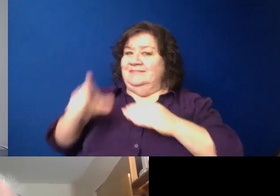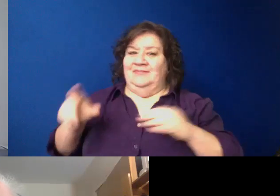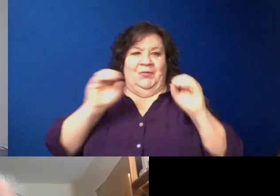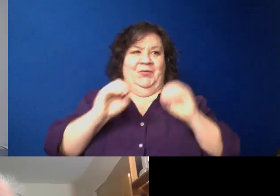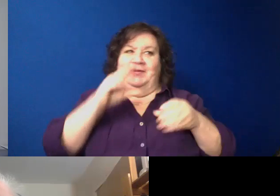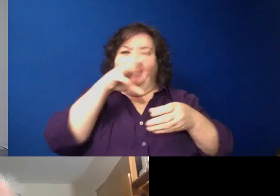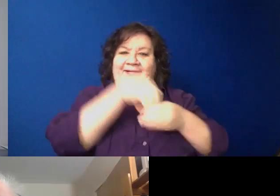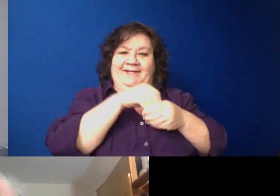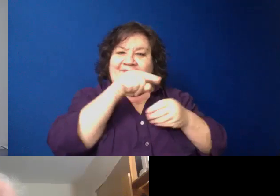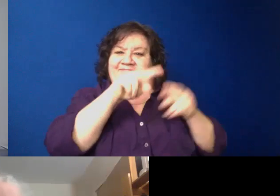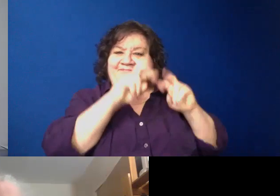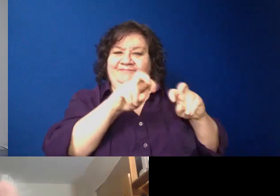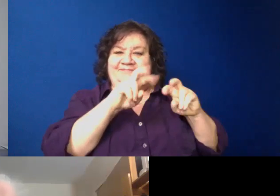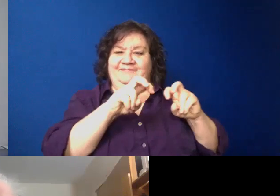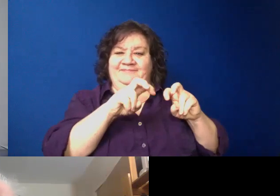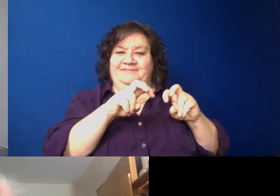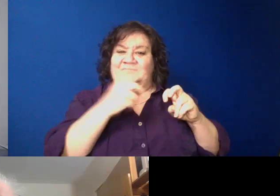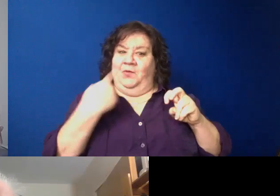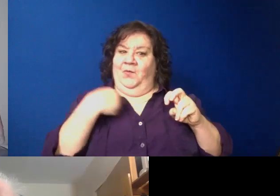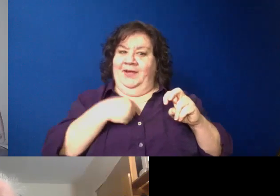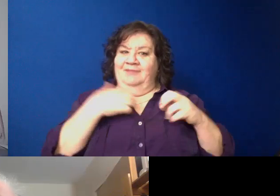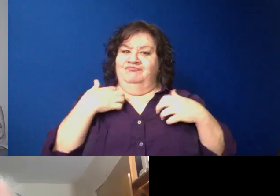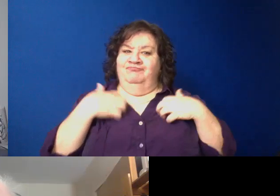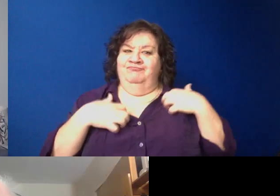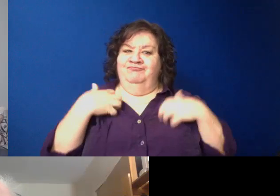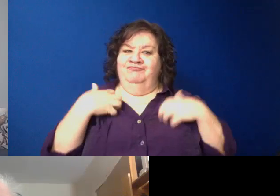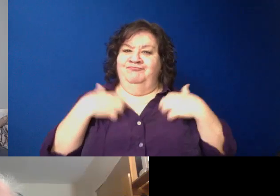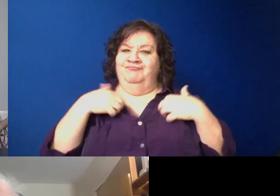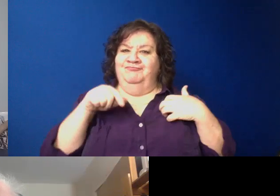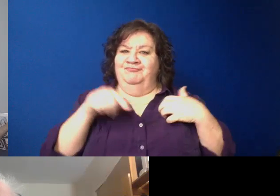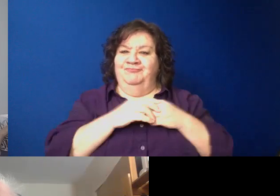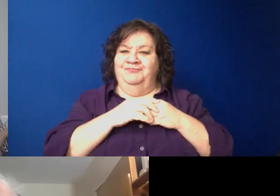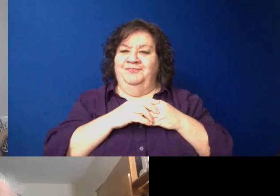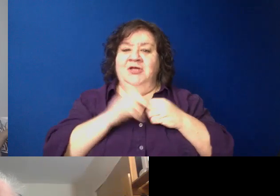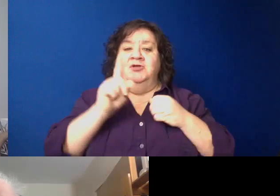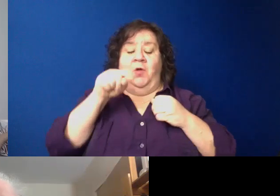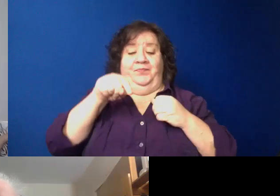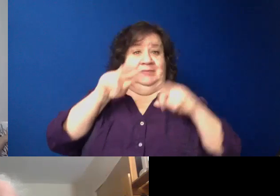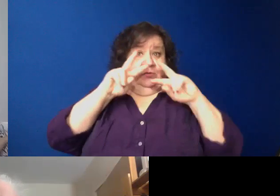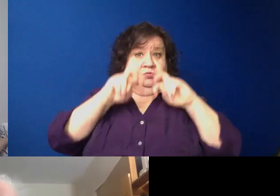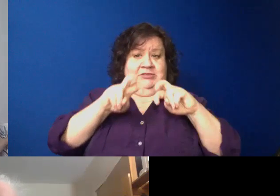involved in climate justice and climate action at a national and a local level so when we think of